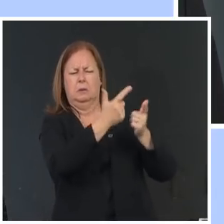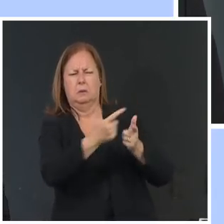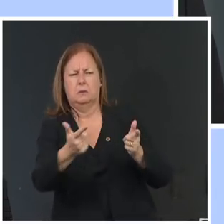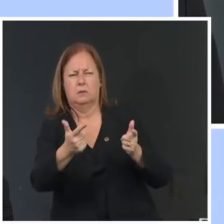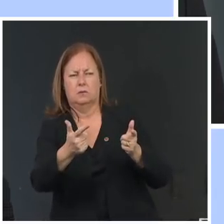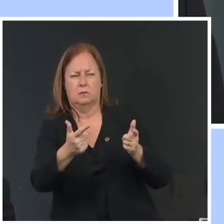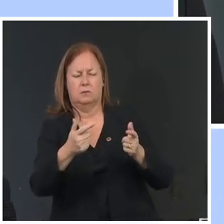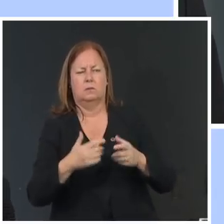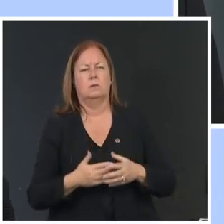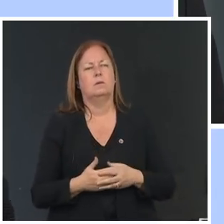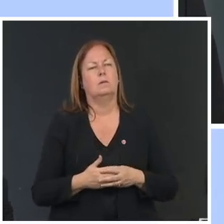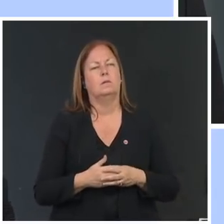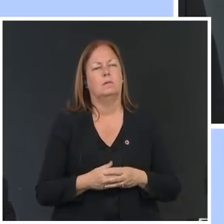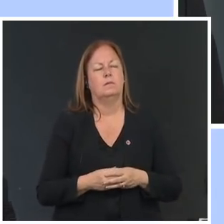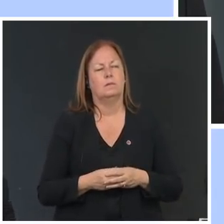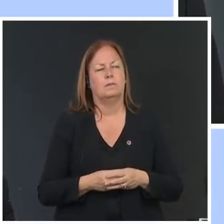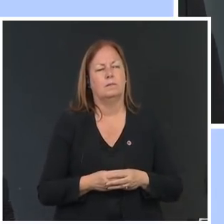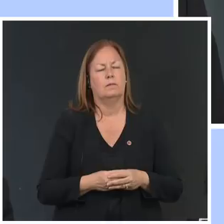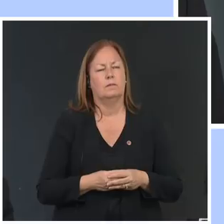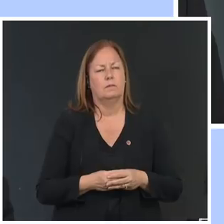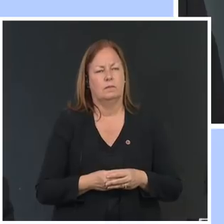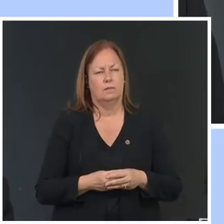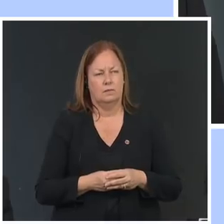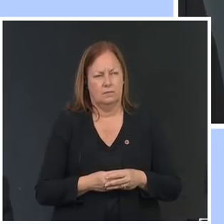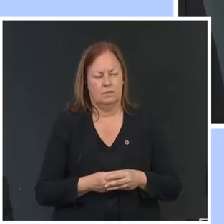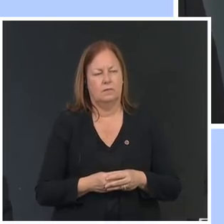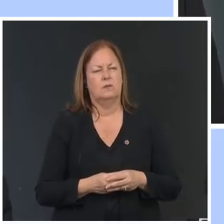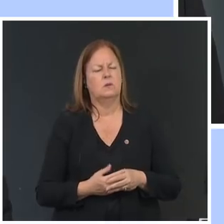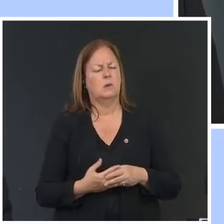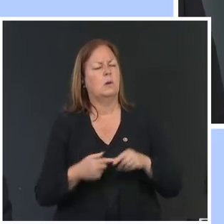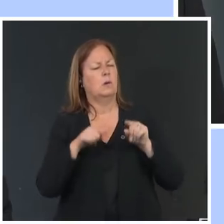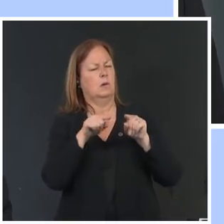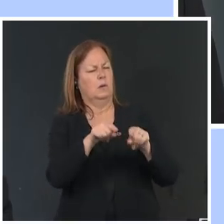, in the past, people with bilingualism or sometimes considered as a problematic people.